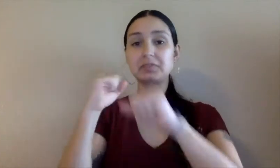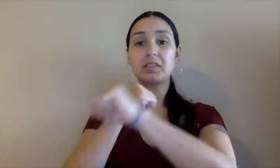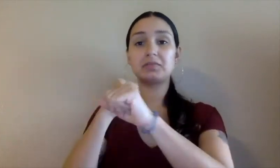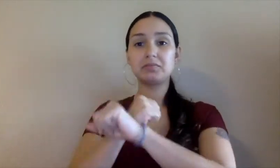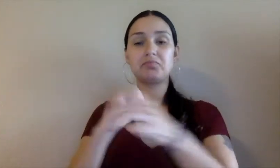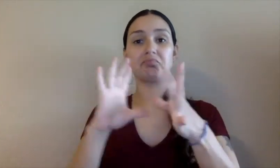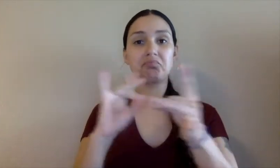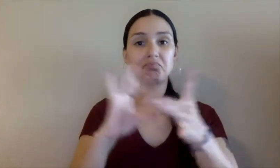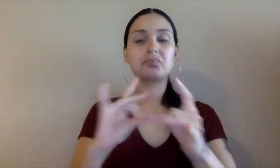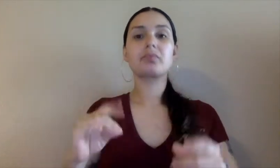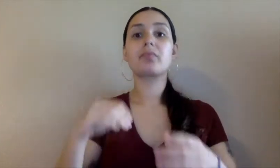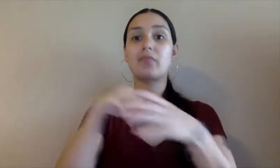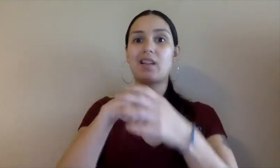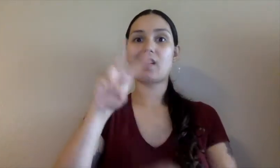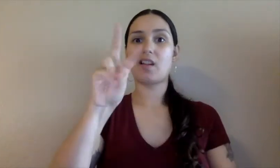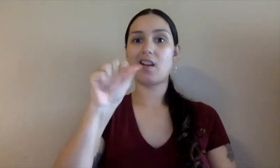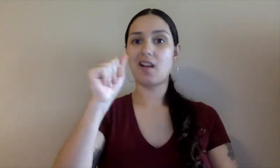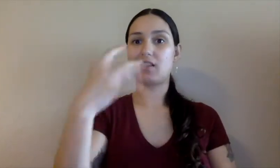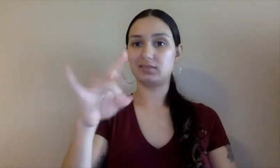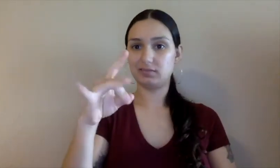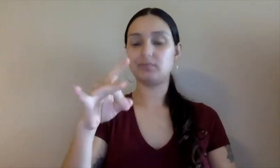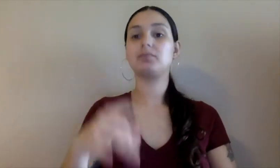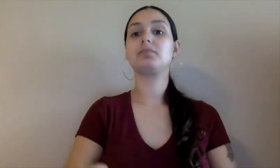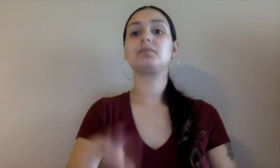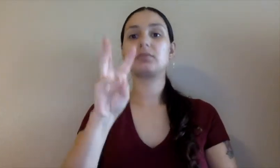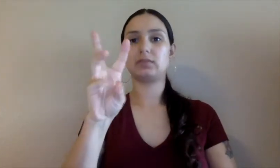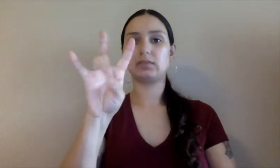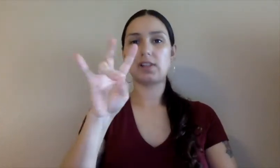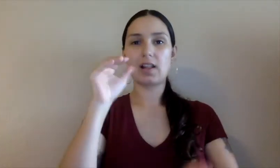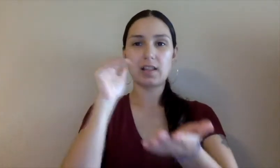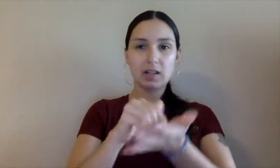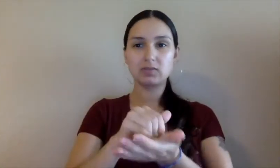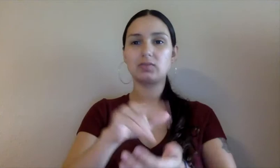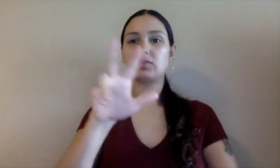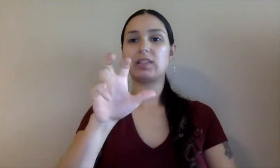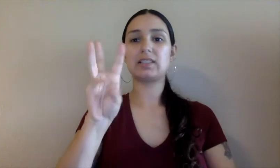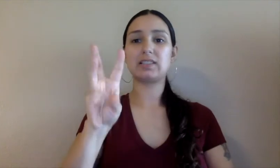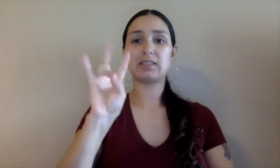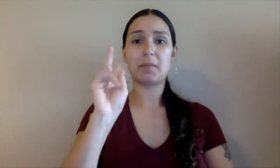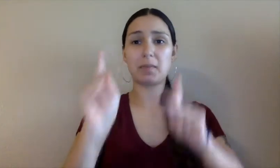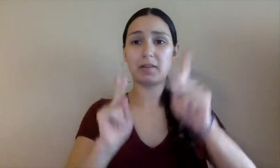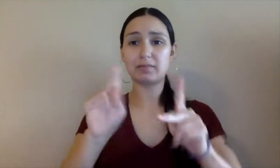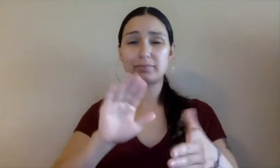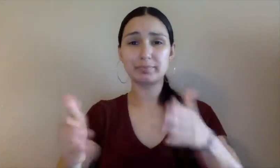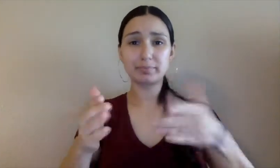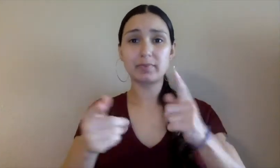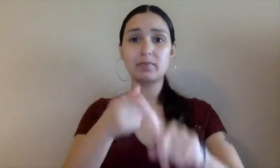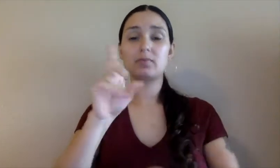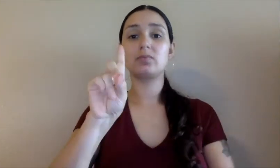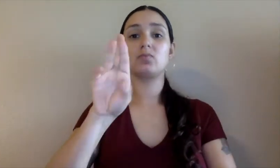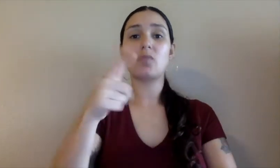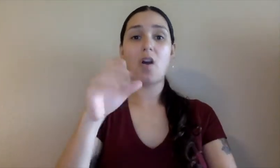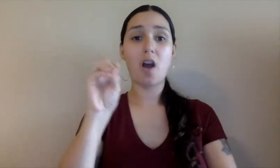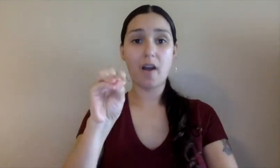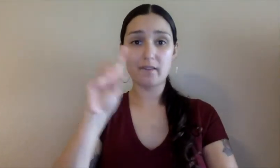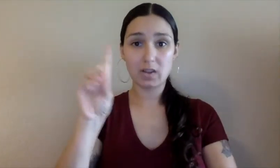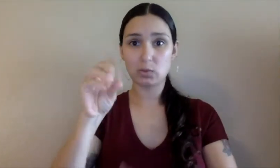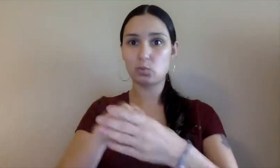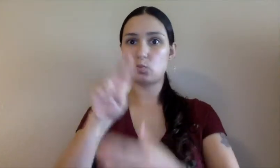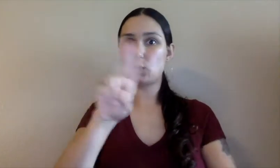in 2018, 67,367 people died from drug overdoses